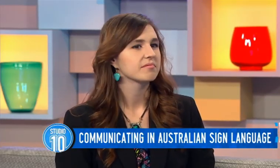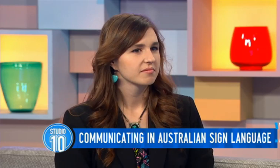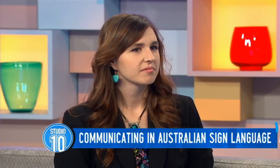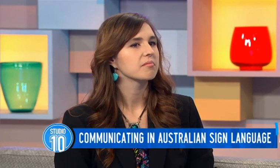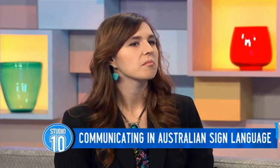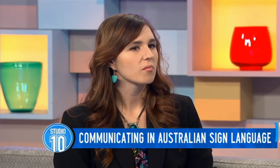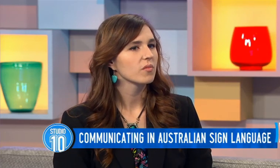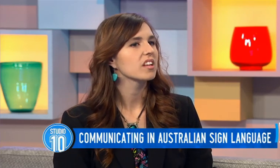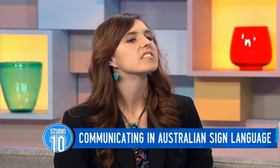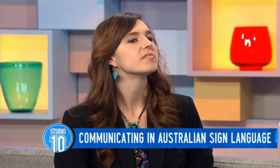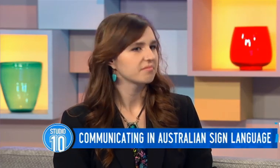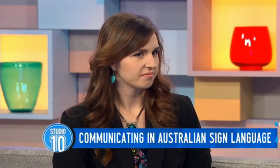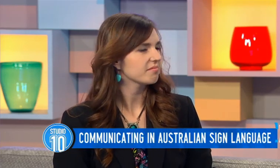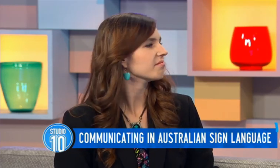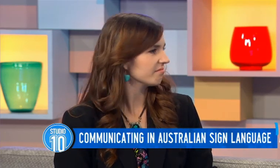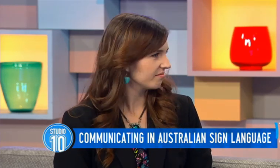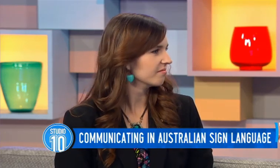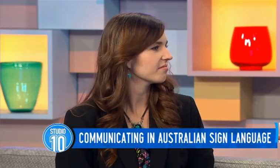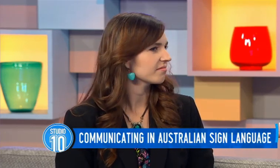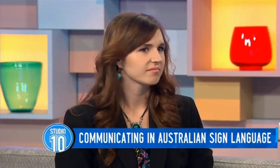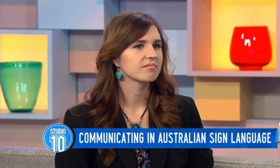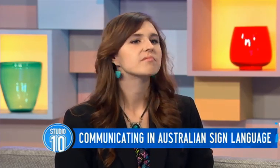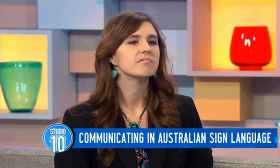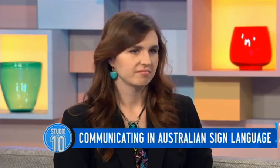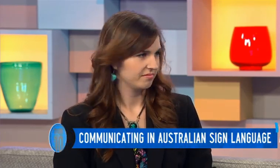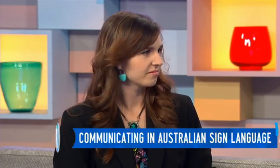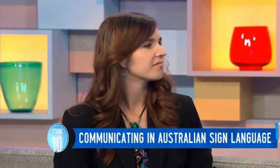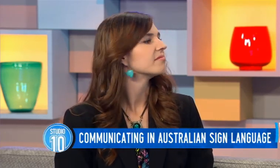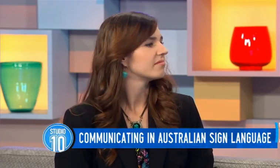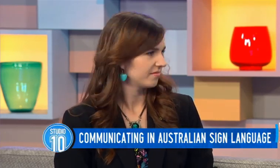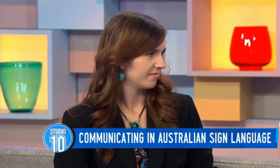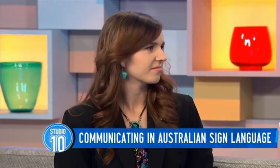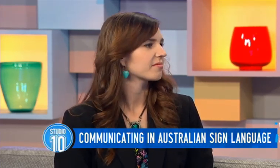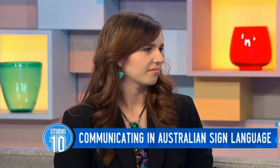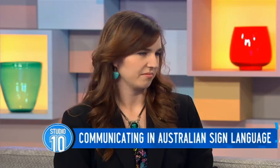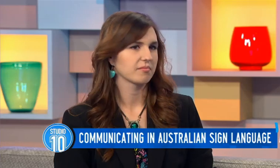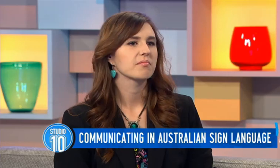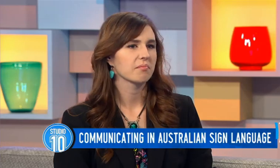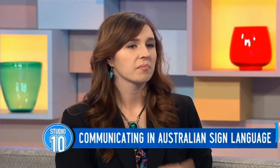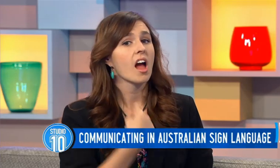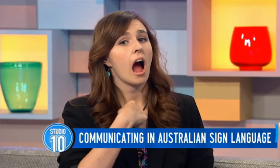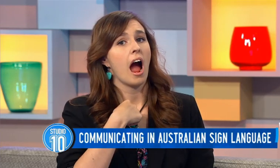that's actually not necessary because you're so comfortable with your deafness and you can express yourself through Auslan.